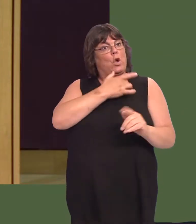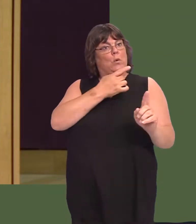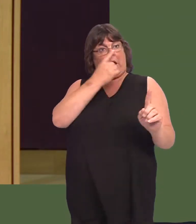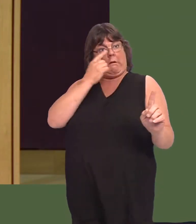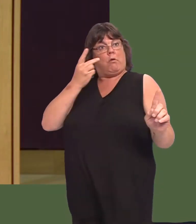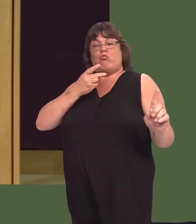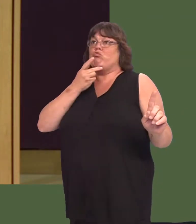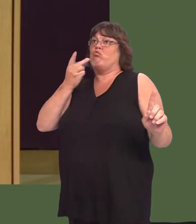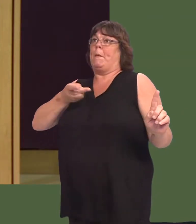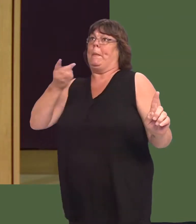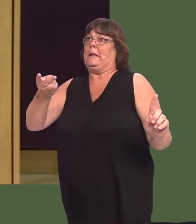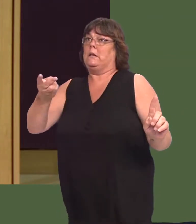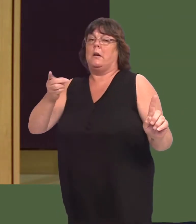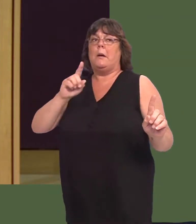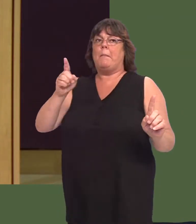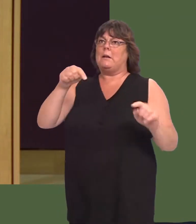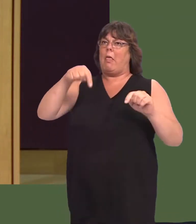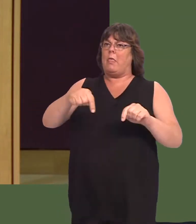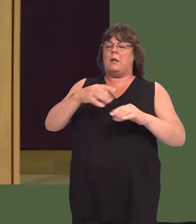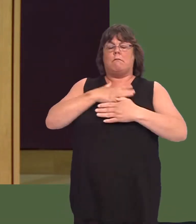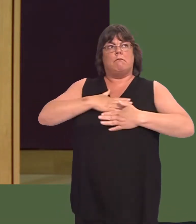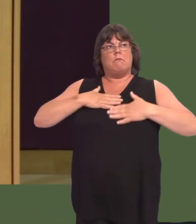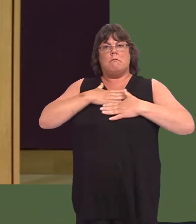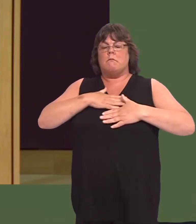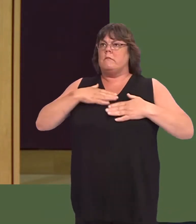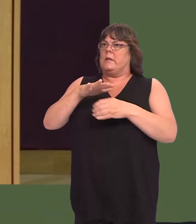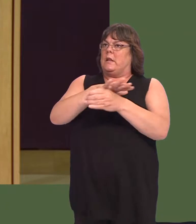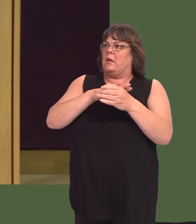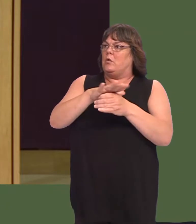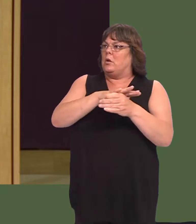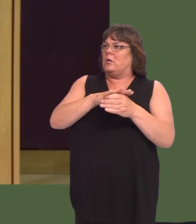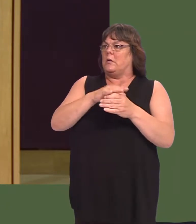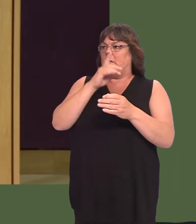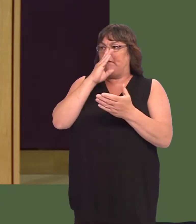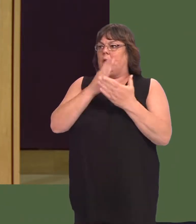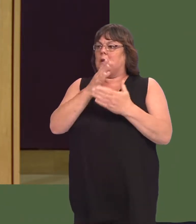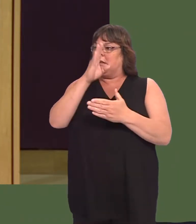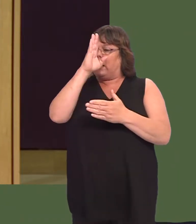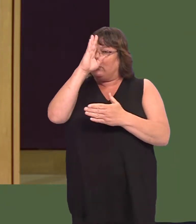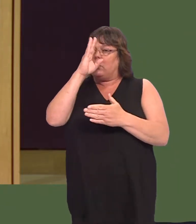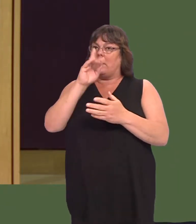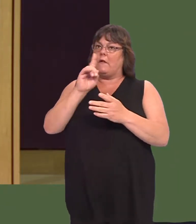But in these highly charged situations, it is very dangerous indeed for rhetoric of that